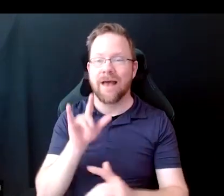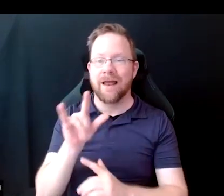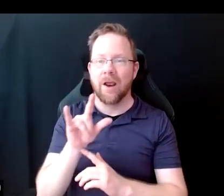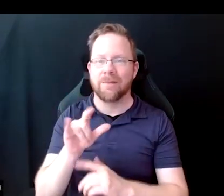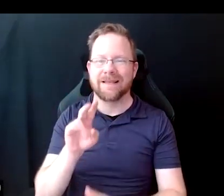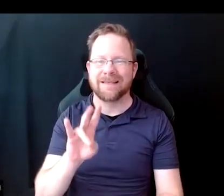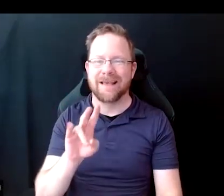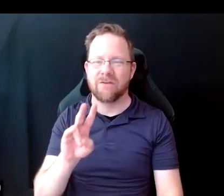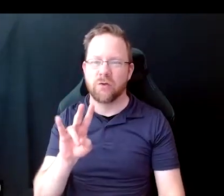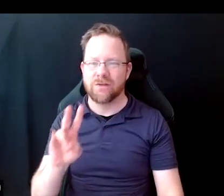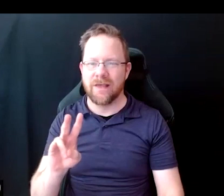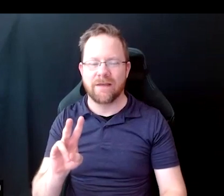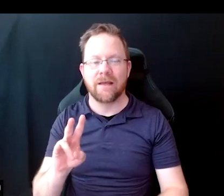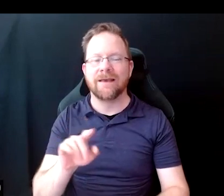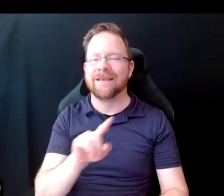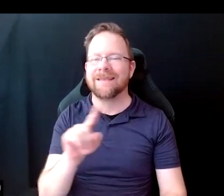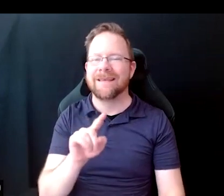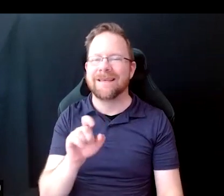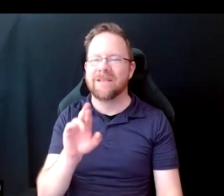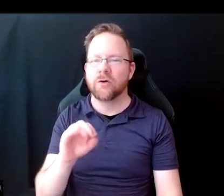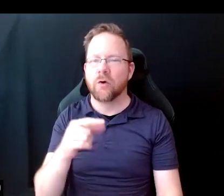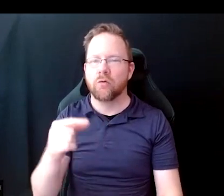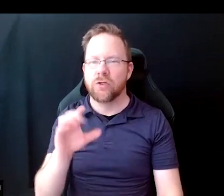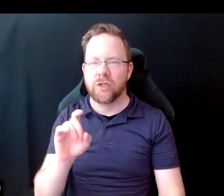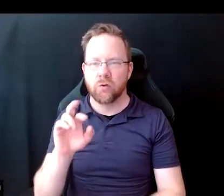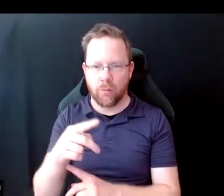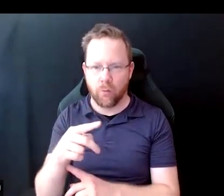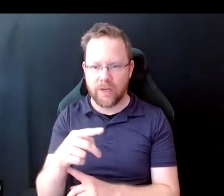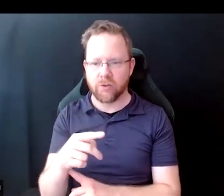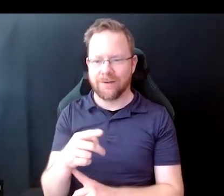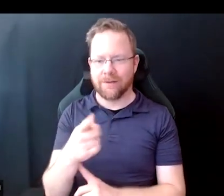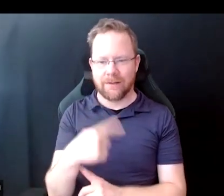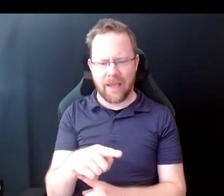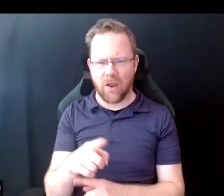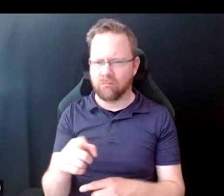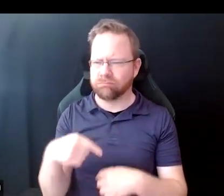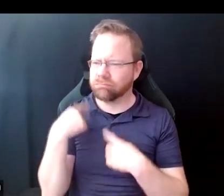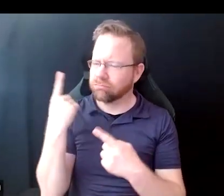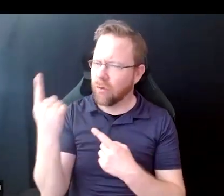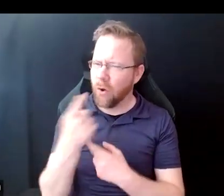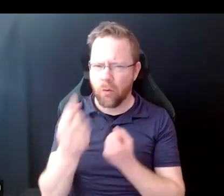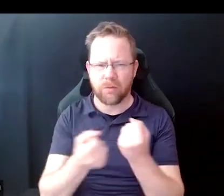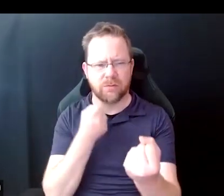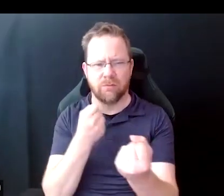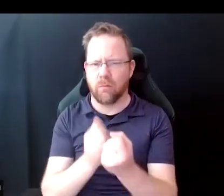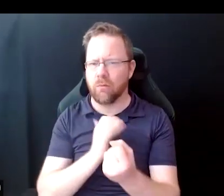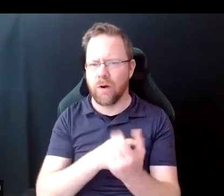Thank you to the Zero-G Corporation for ceaseless and marvelous support for our projects